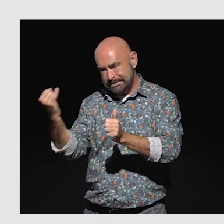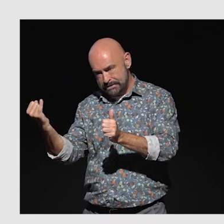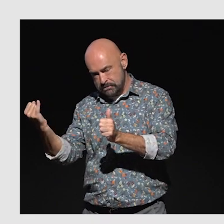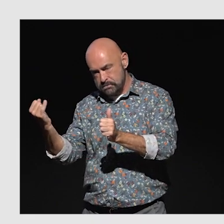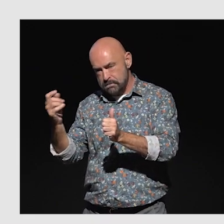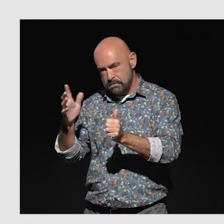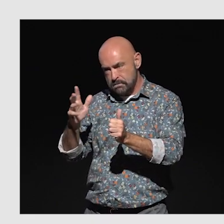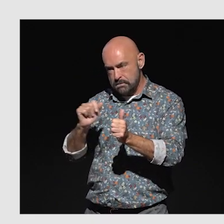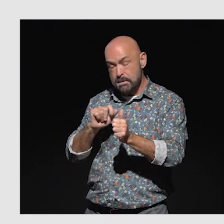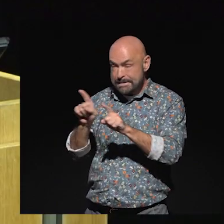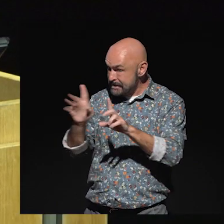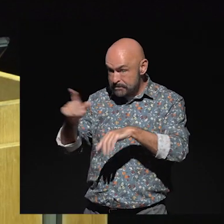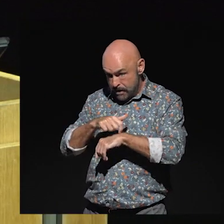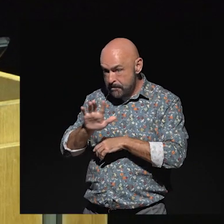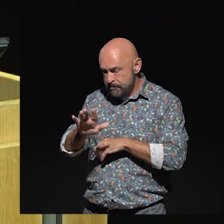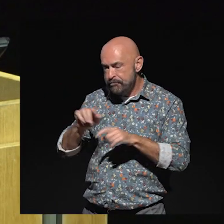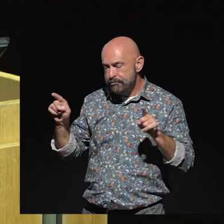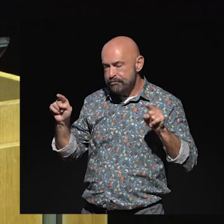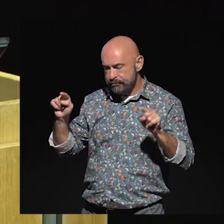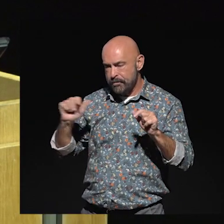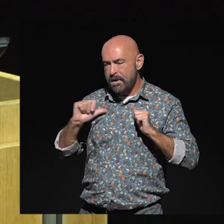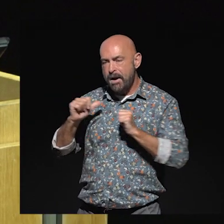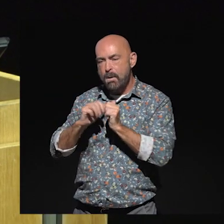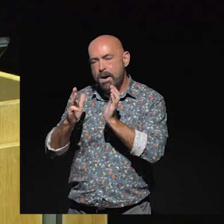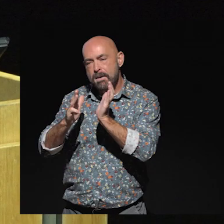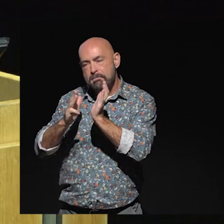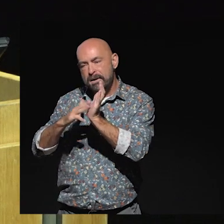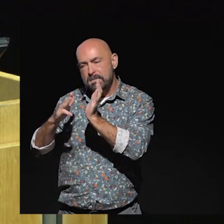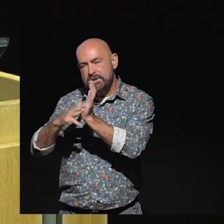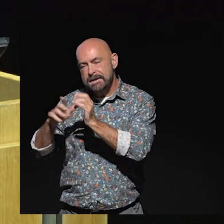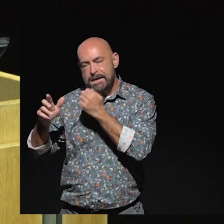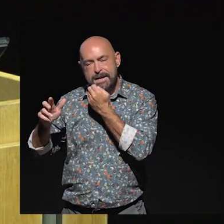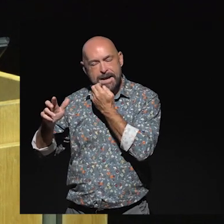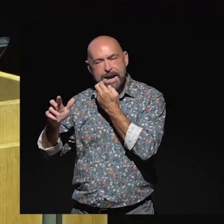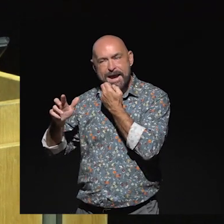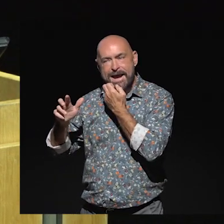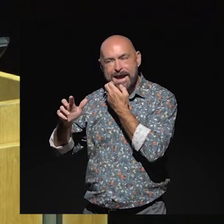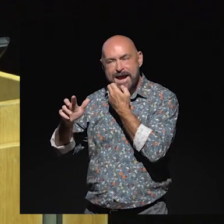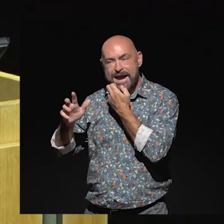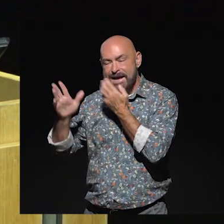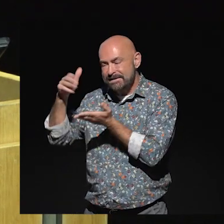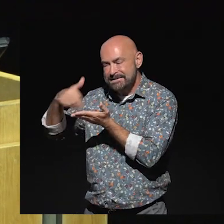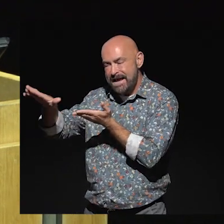at the exact same time that our Madame Moitessier was for sale in Paris,